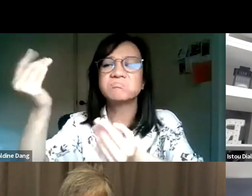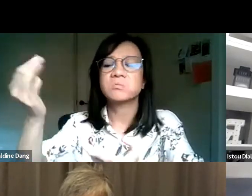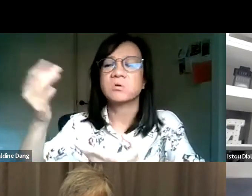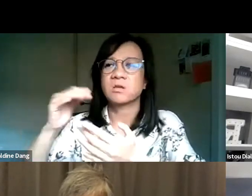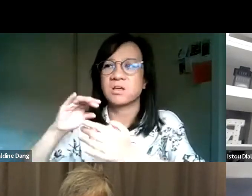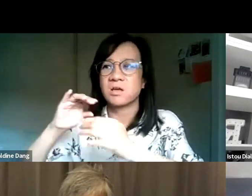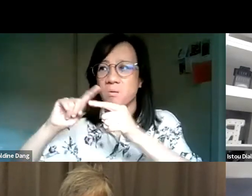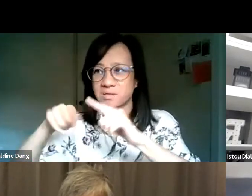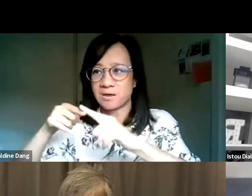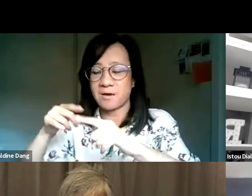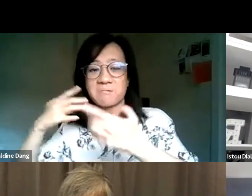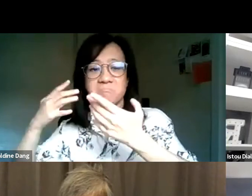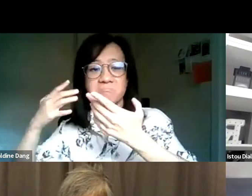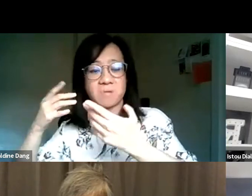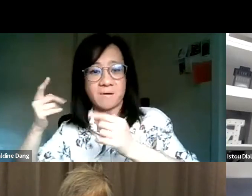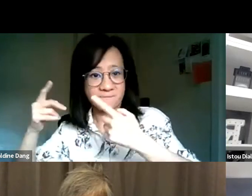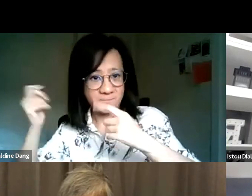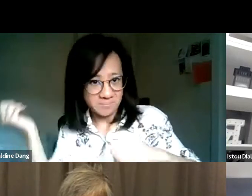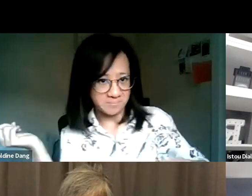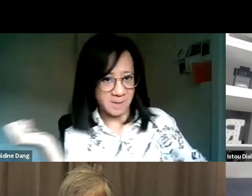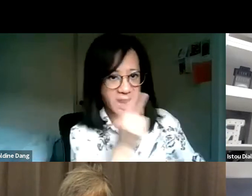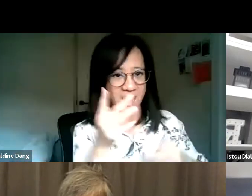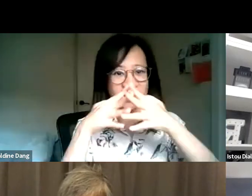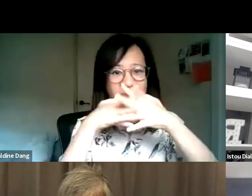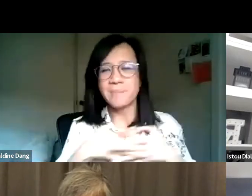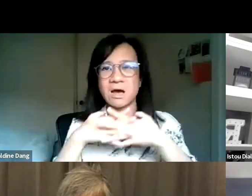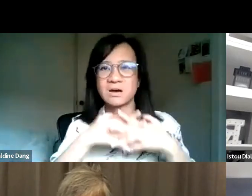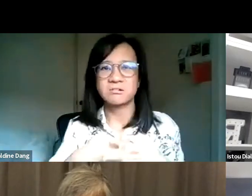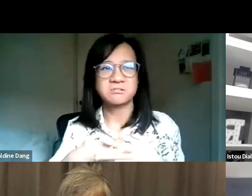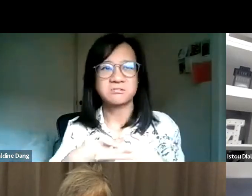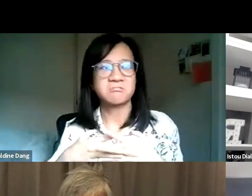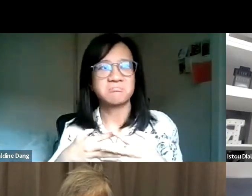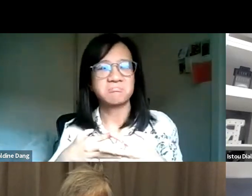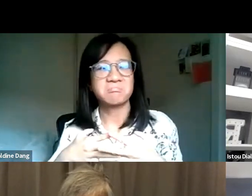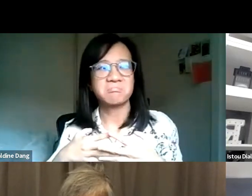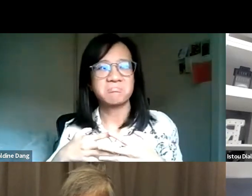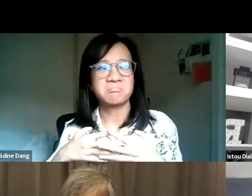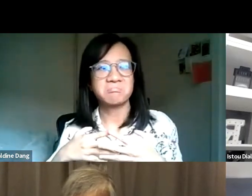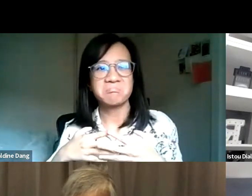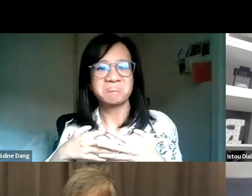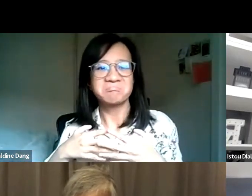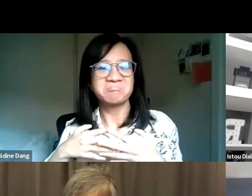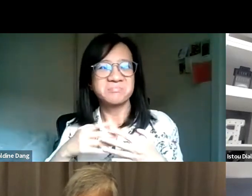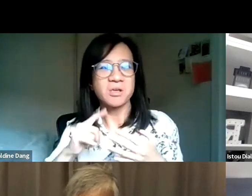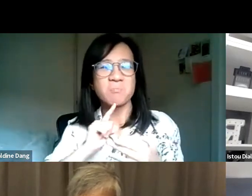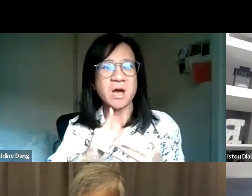journaling and thinking back on the change, so when I came back to the United States,